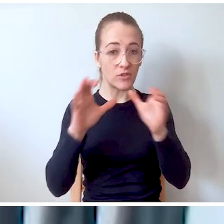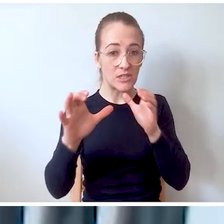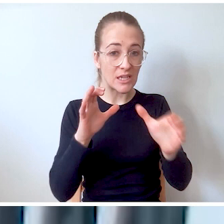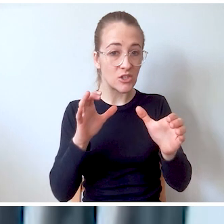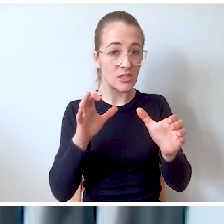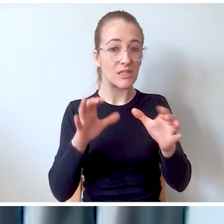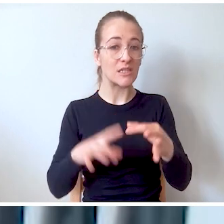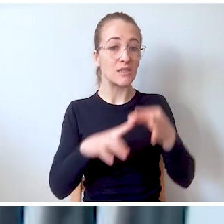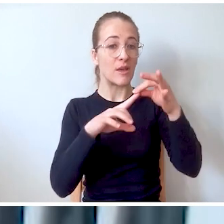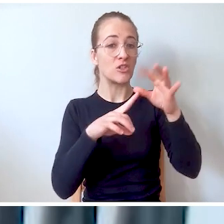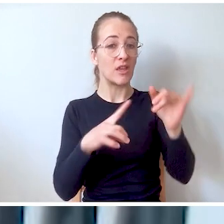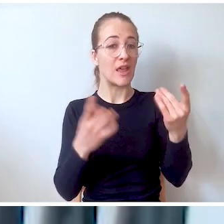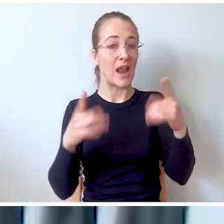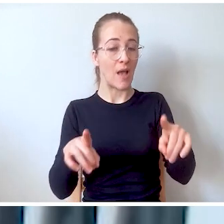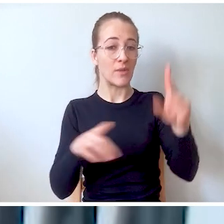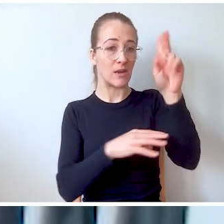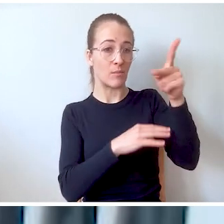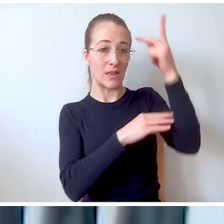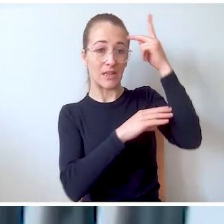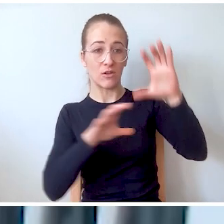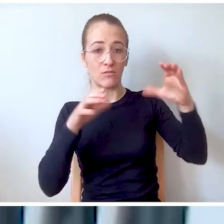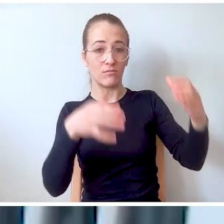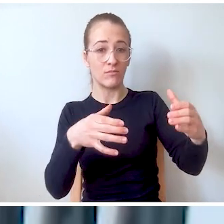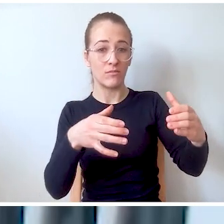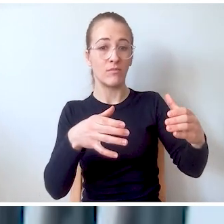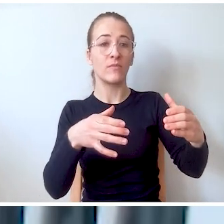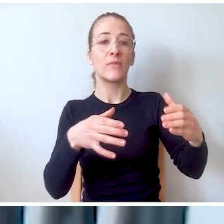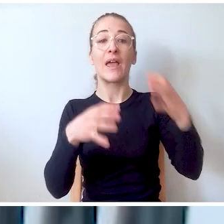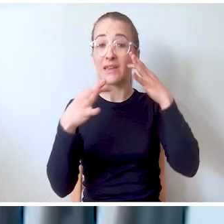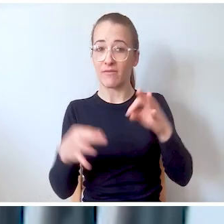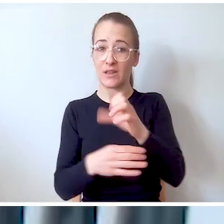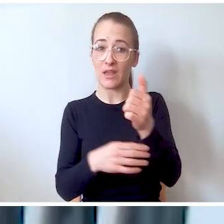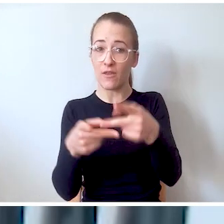especially ones that happen in the political circles, but certainly elsewhere as well,